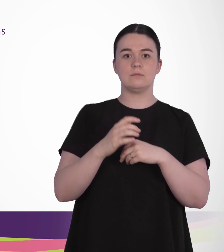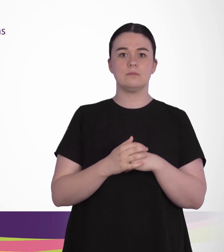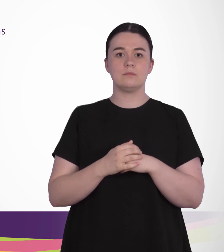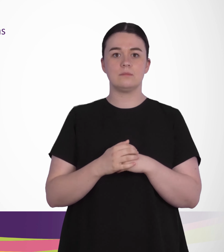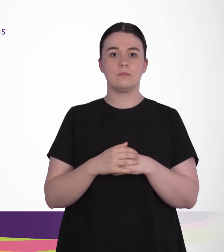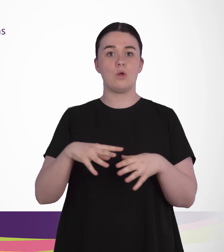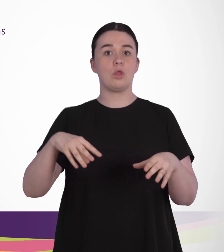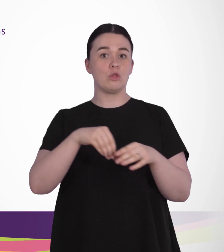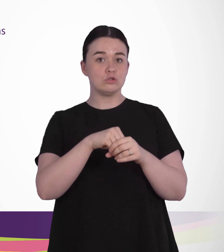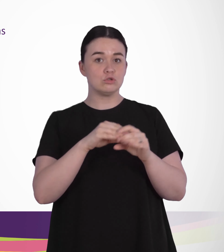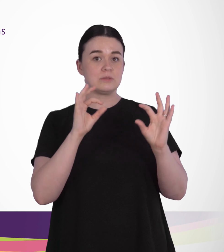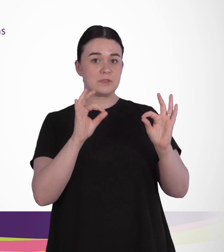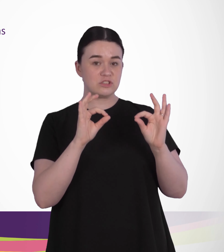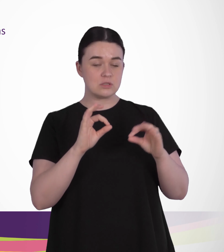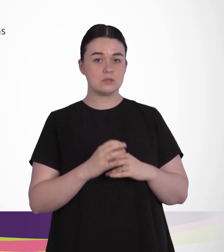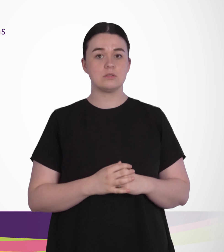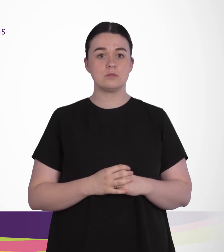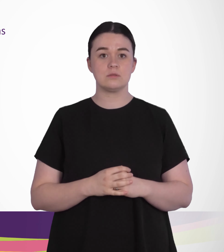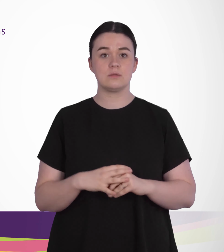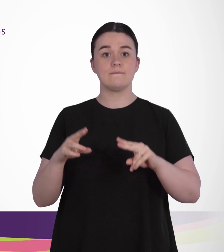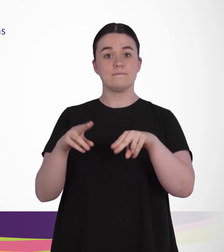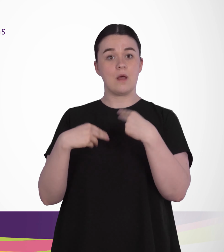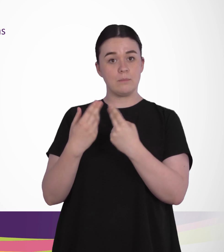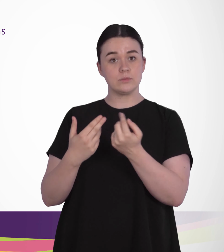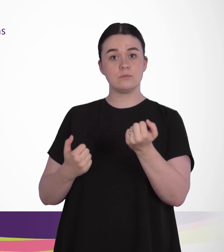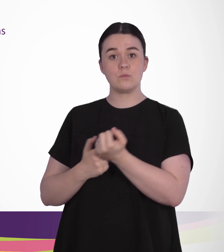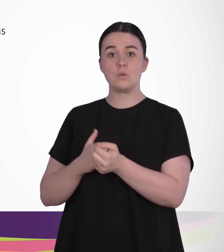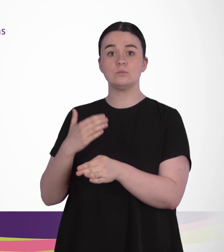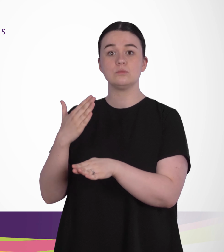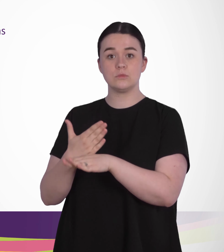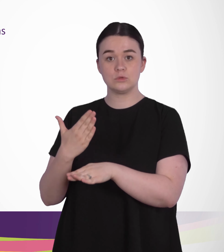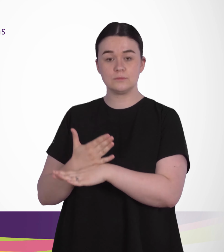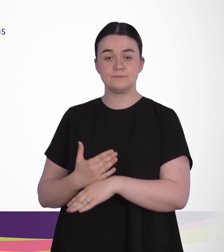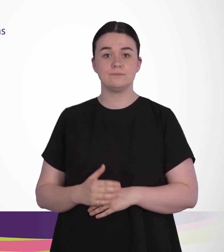inclusion specialists, and family support workers.